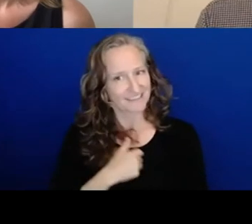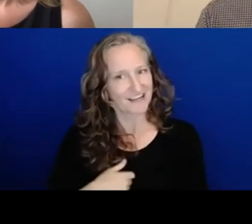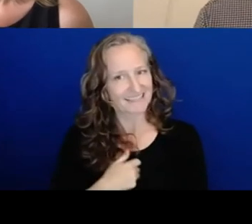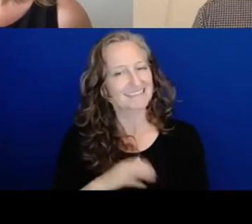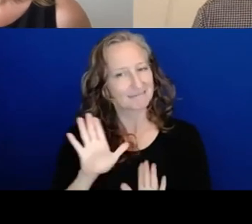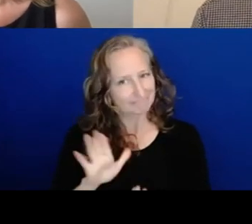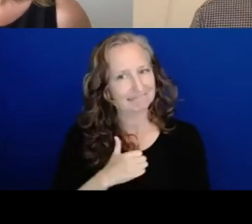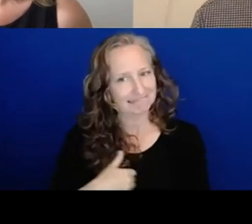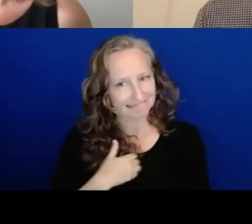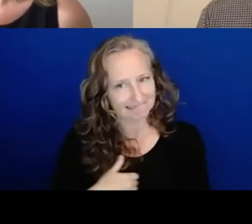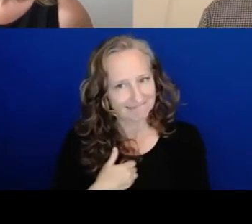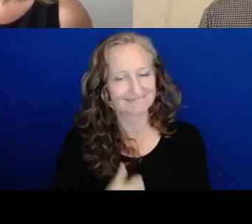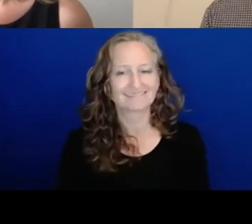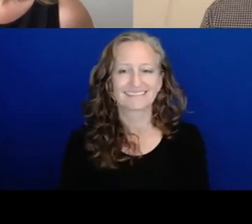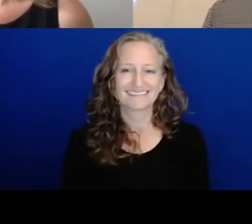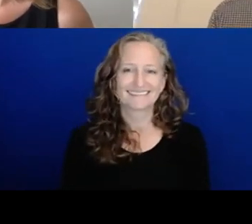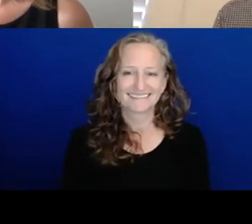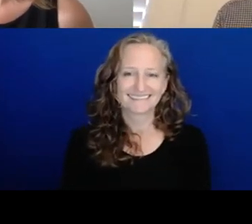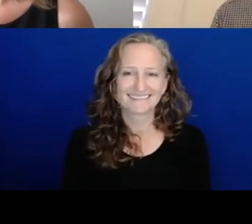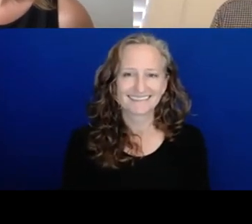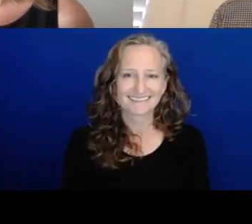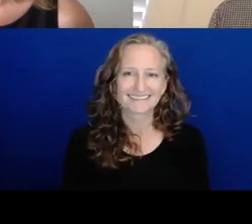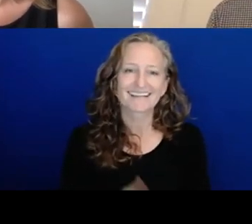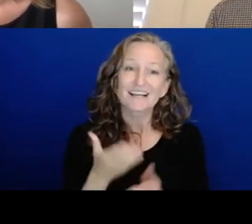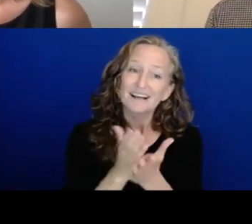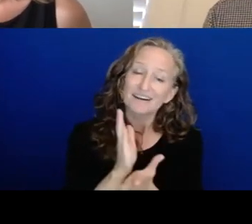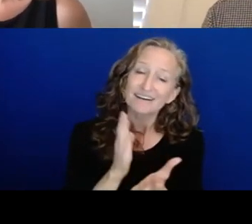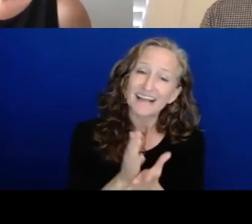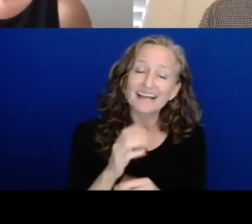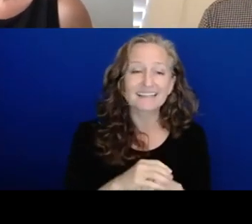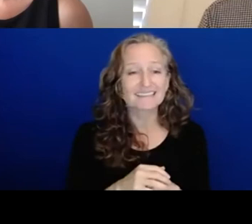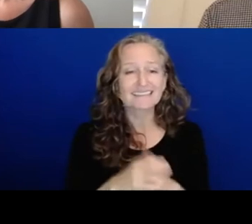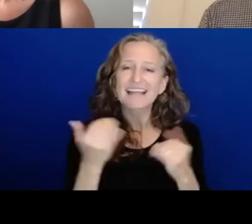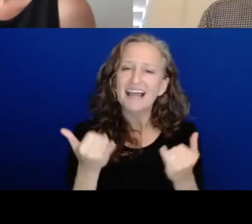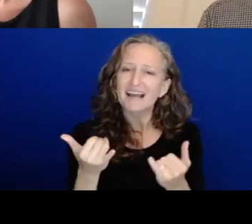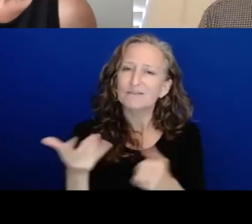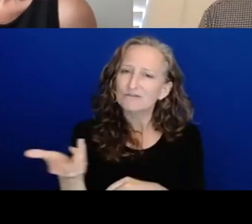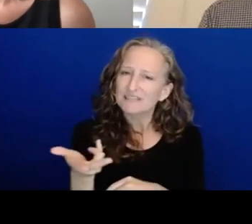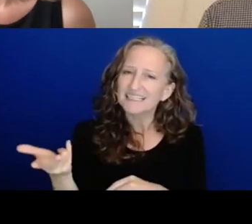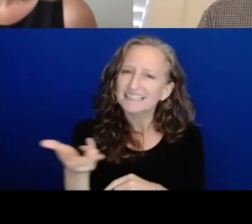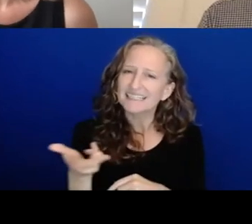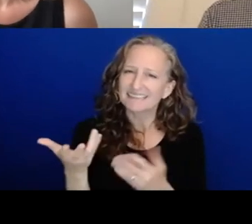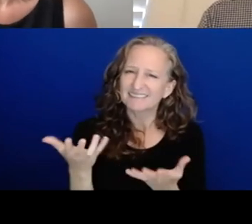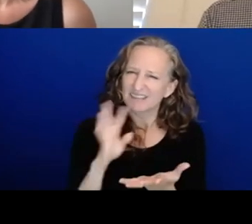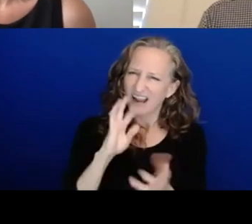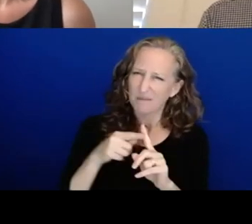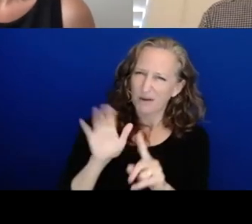okay, can you talk a little bit about what work like looks like now. What D&I work looks